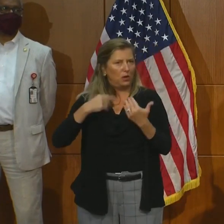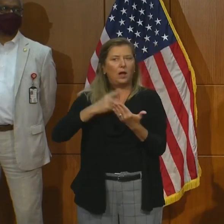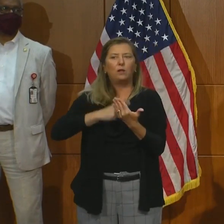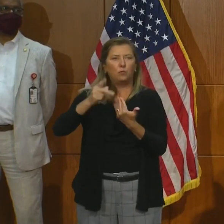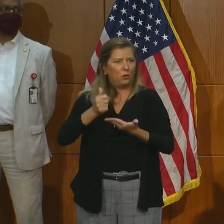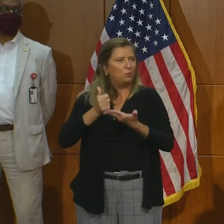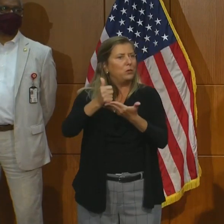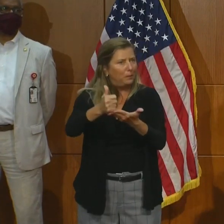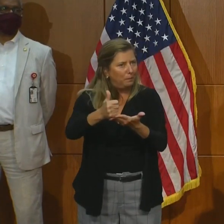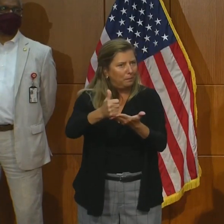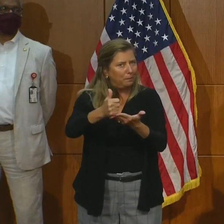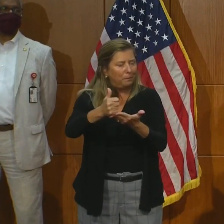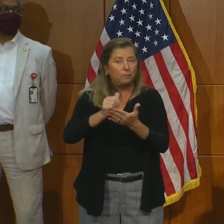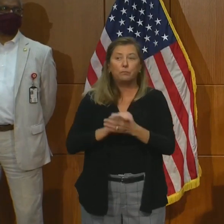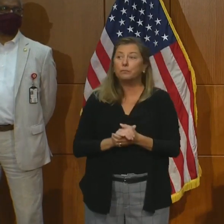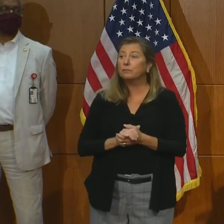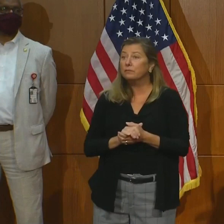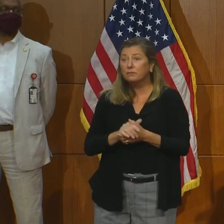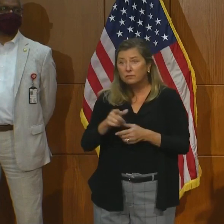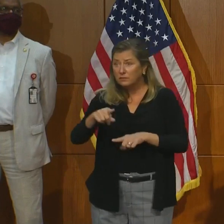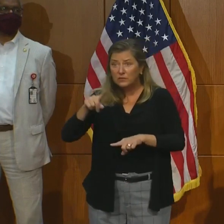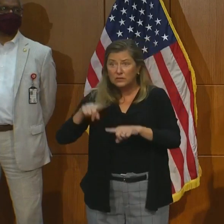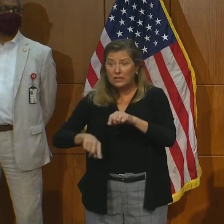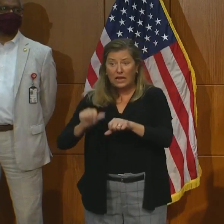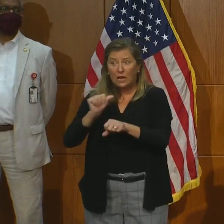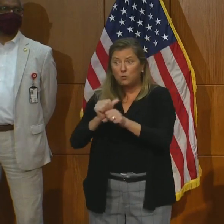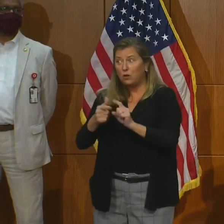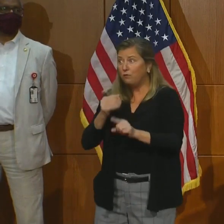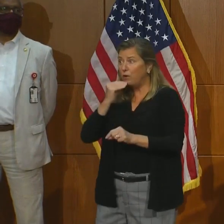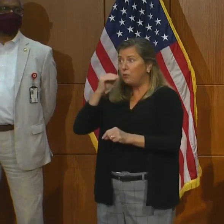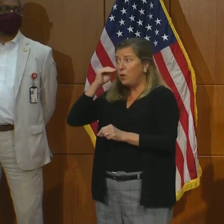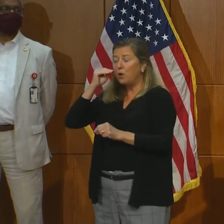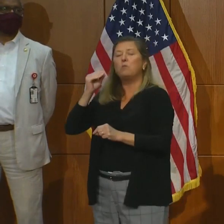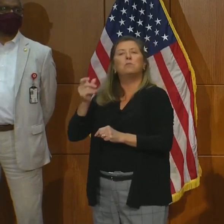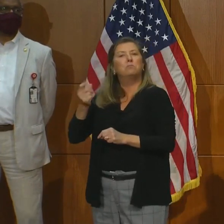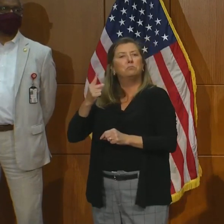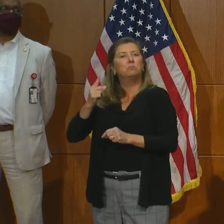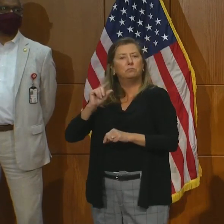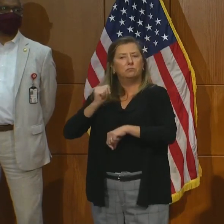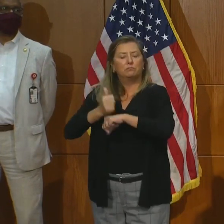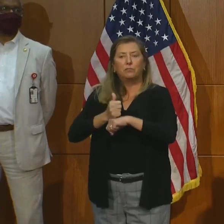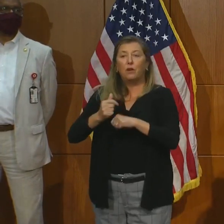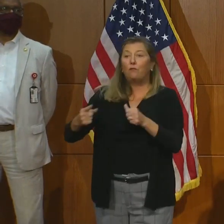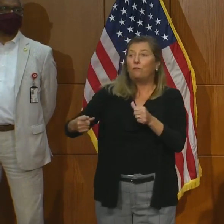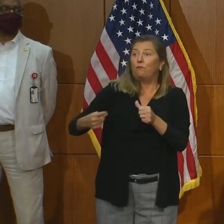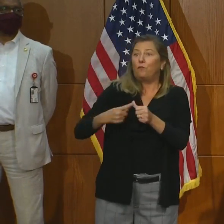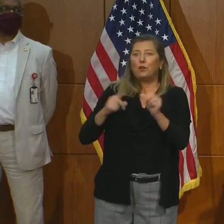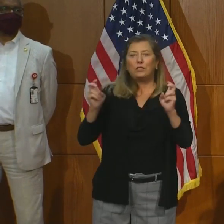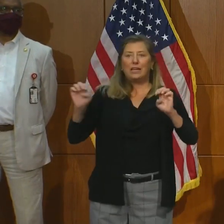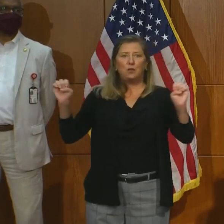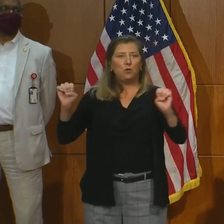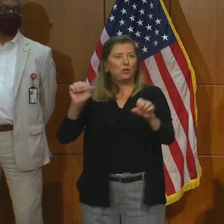HELP. IF YOU NEED PAYING YOUR RENT OR YOUR MORTGAGE WE NOW HAVE A PROGRAM TO HELP THAT. IF